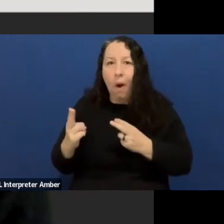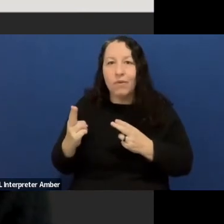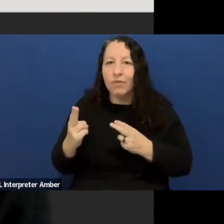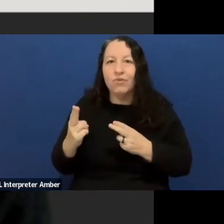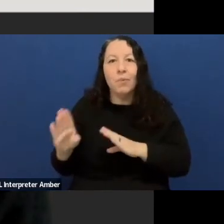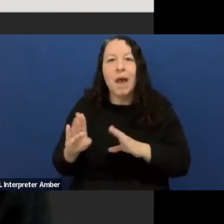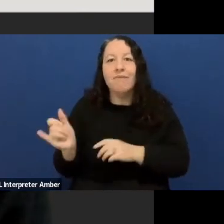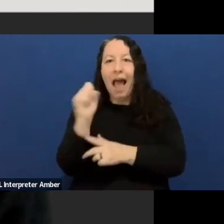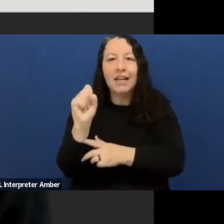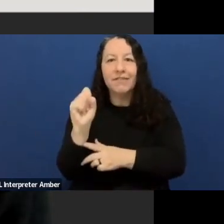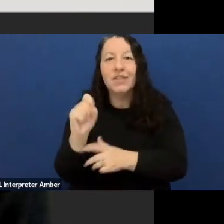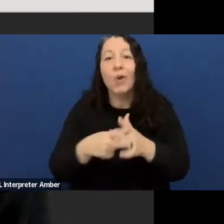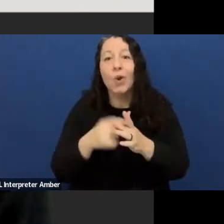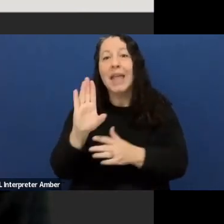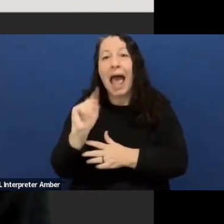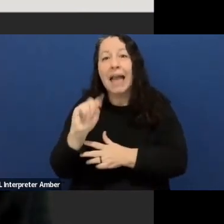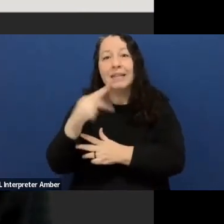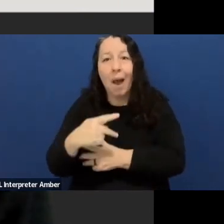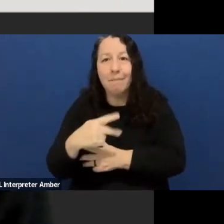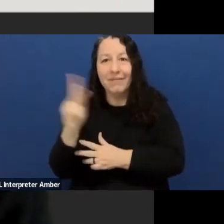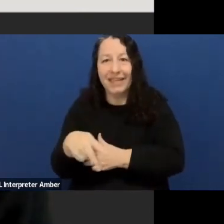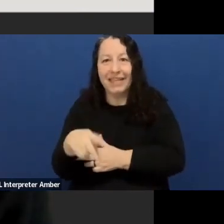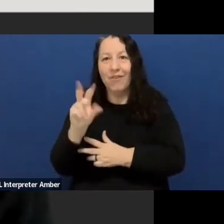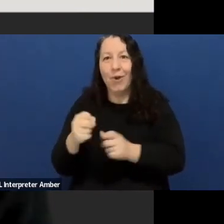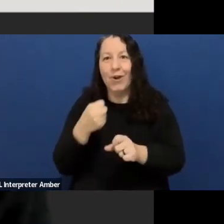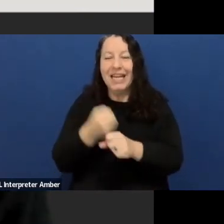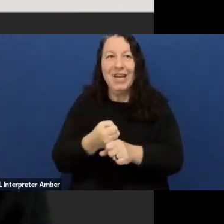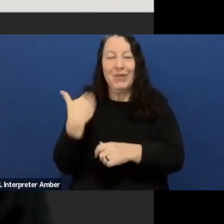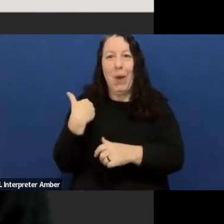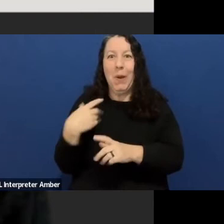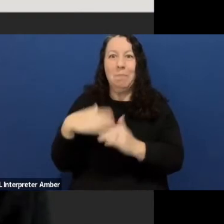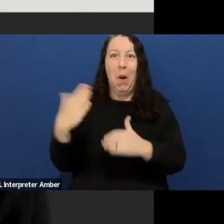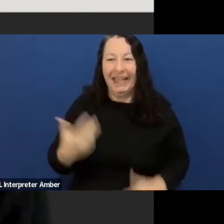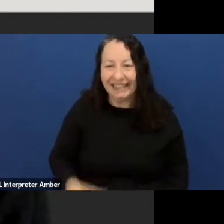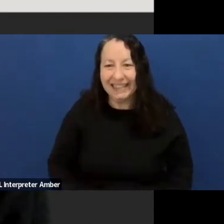had the honor of spending most of my life as an HIV activist starting with ACT UP Philadelphia